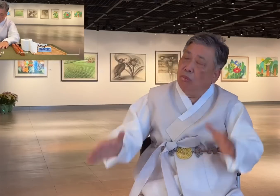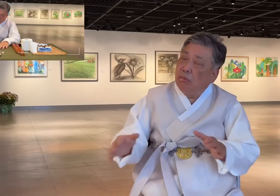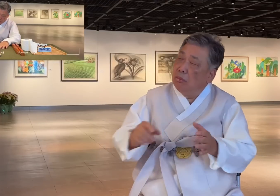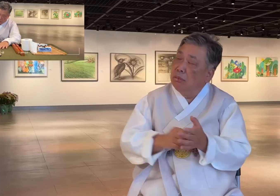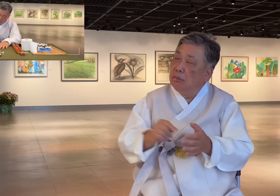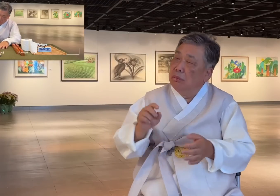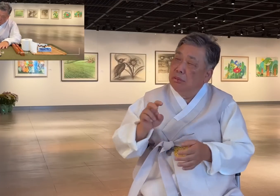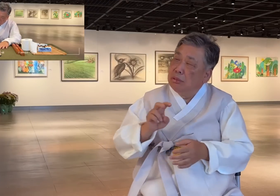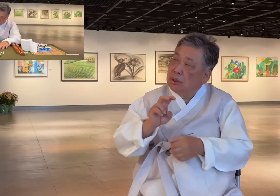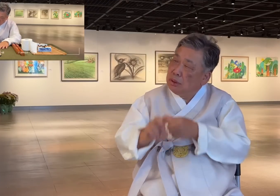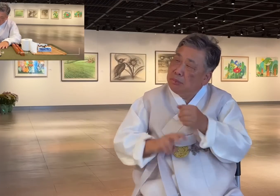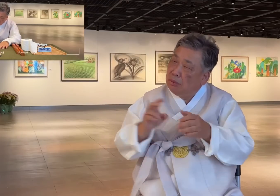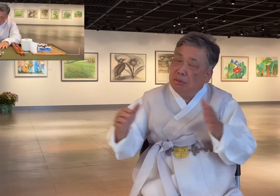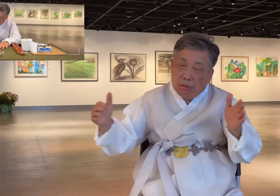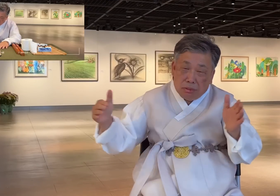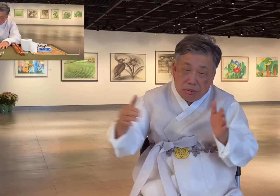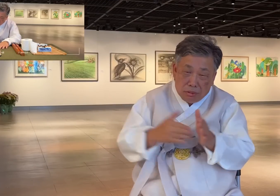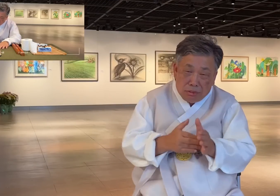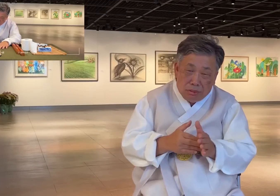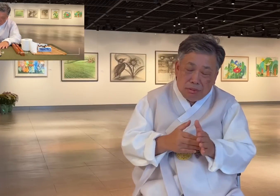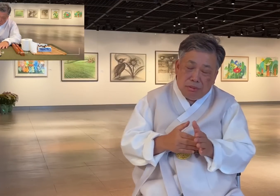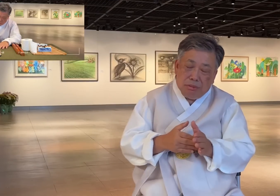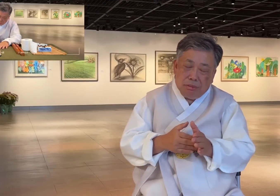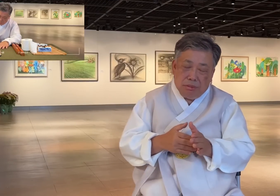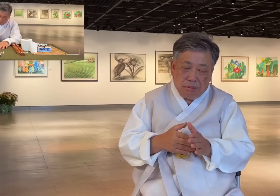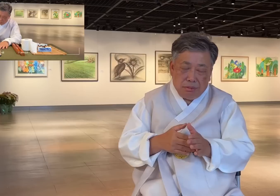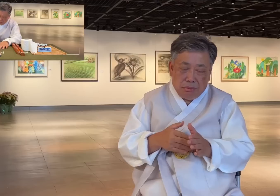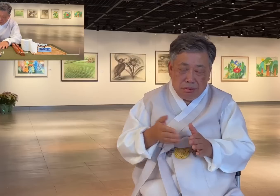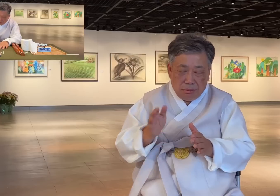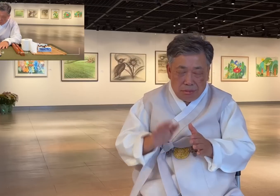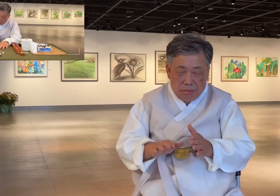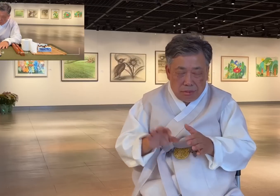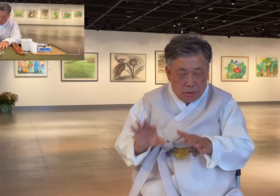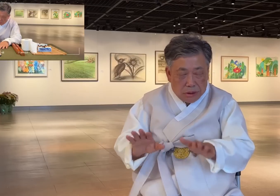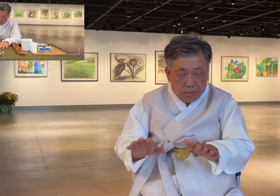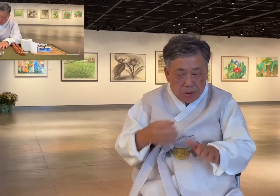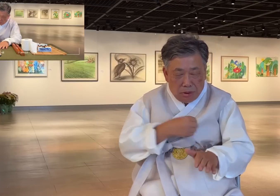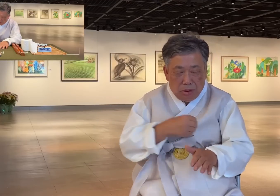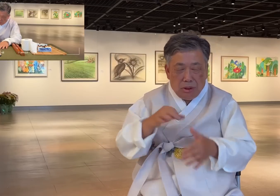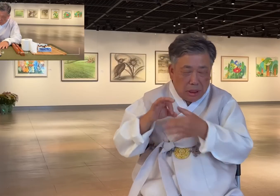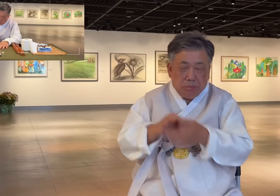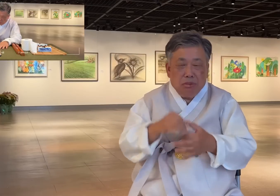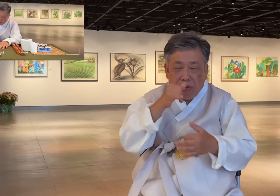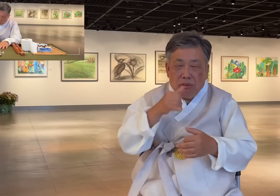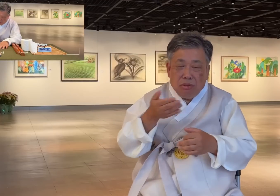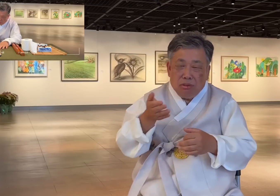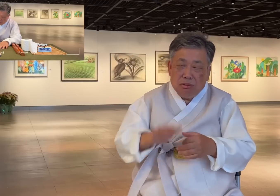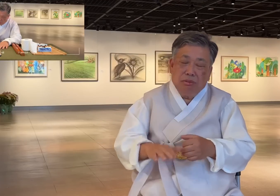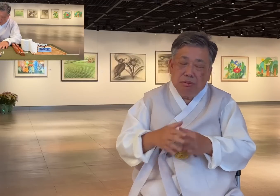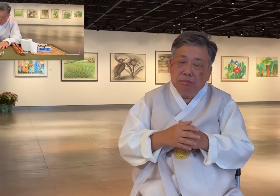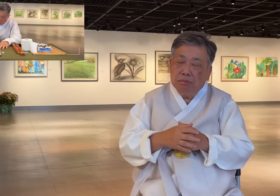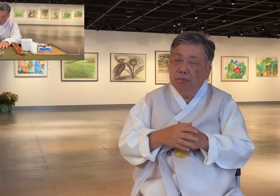after about 20 years, the group longer active. I still remain a member.